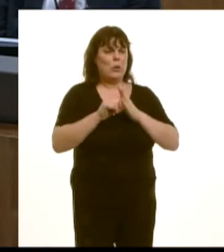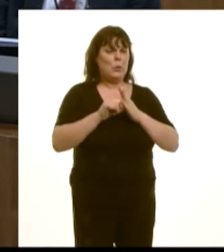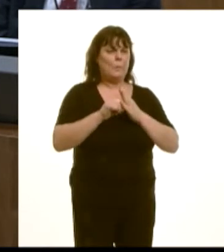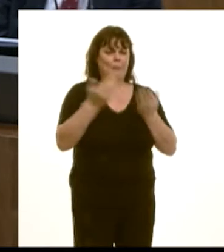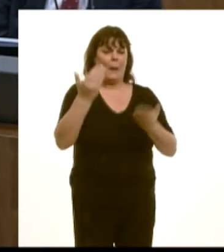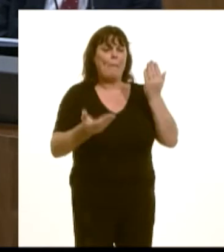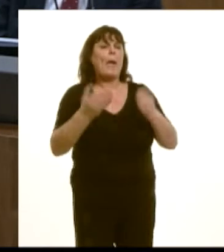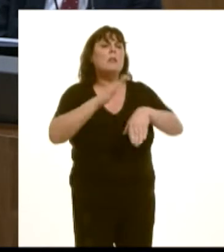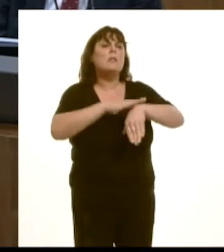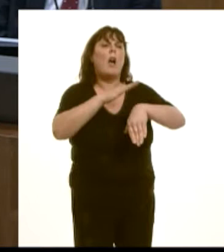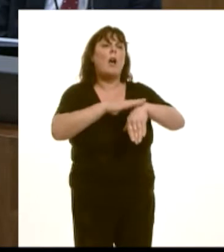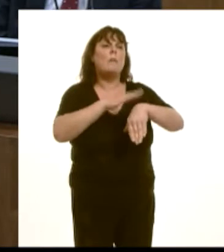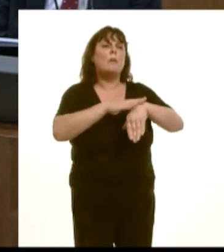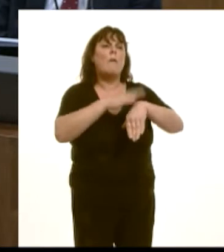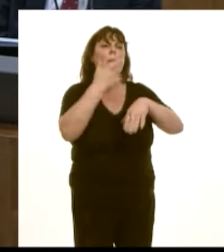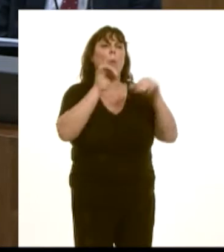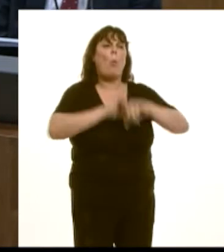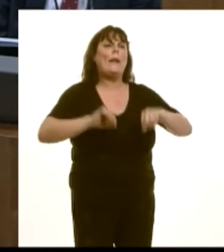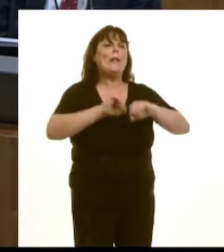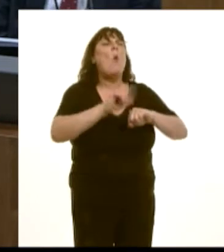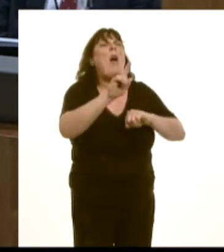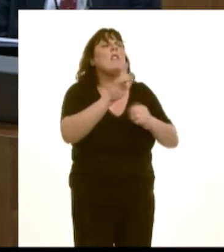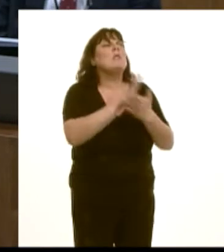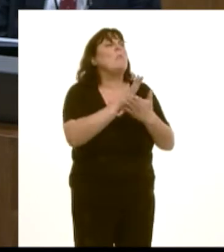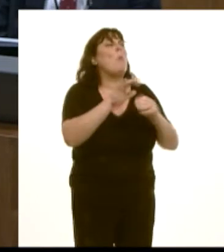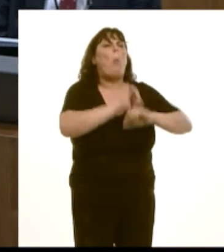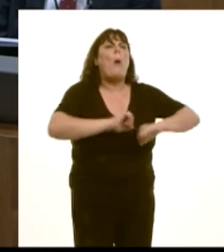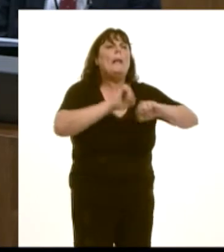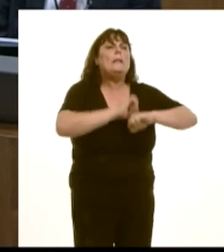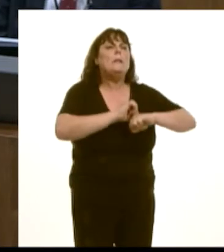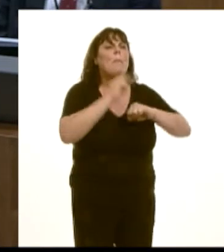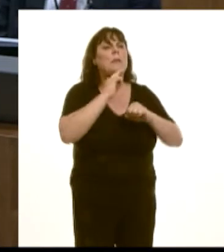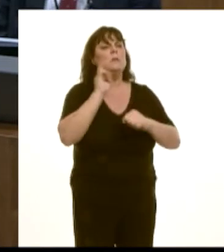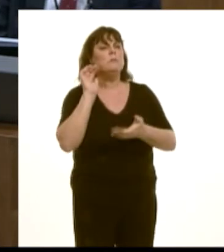am doing it myself now, the times that people spend, rather, in A&E, given the fact that